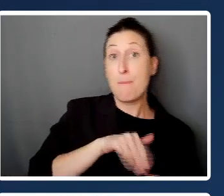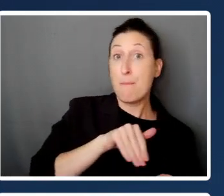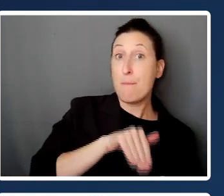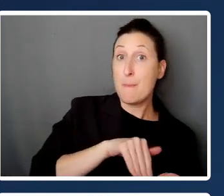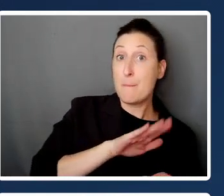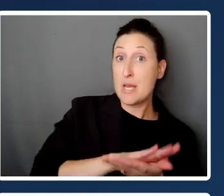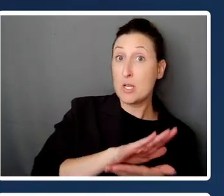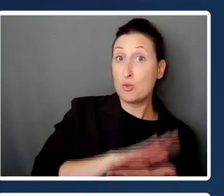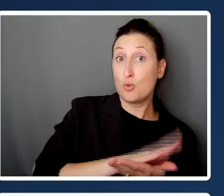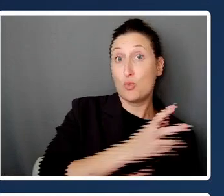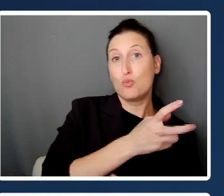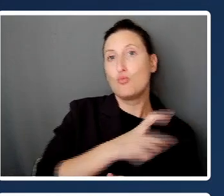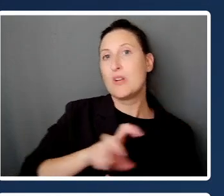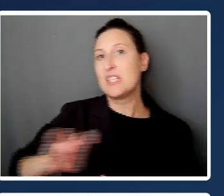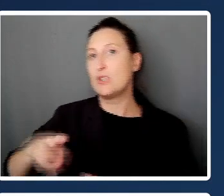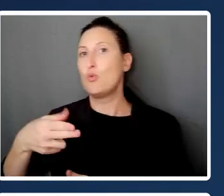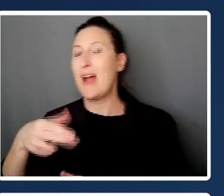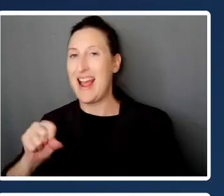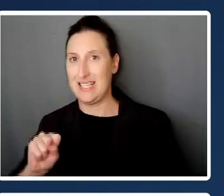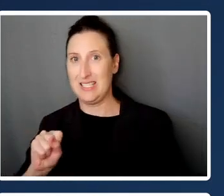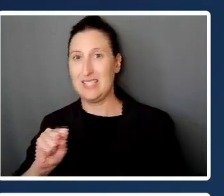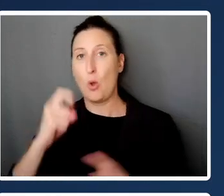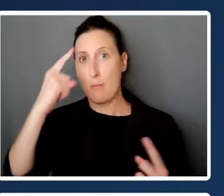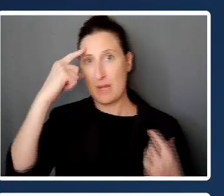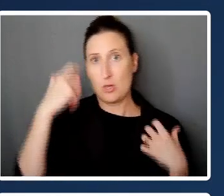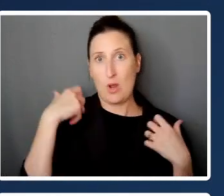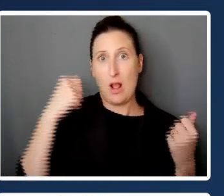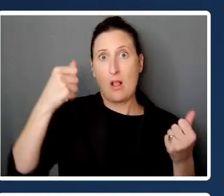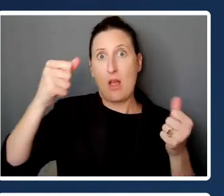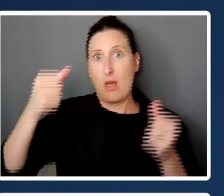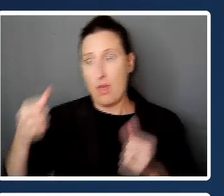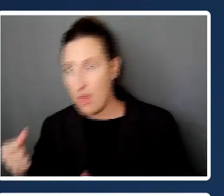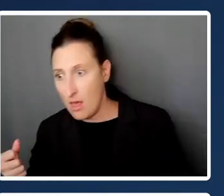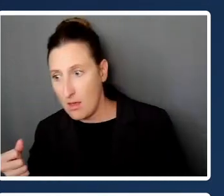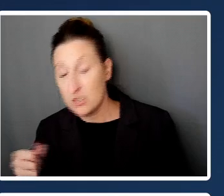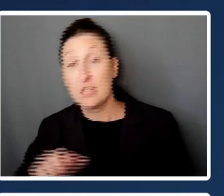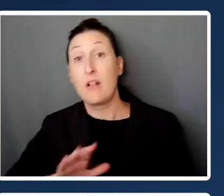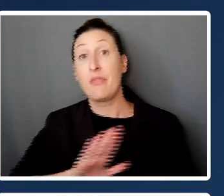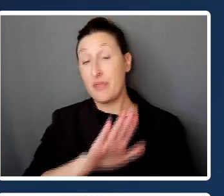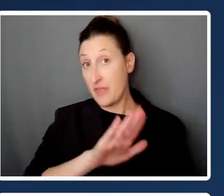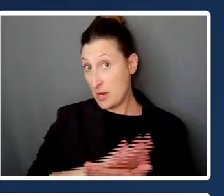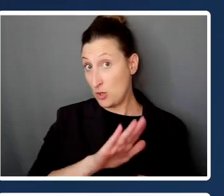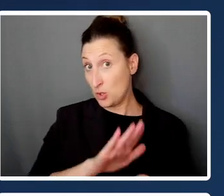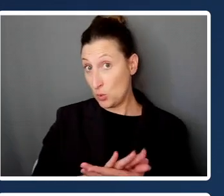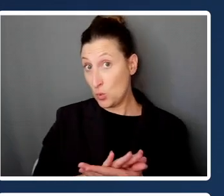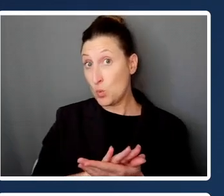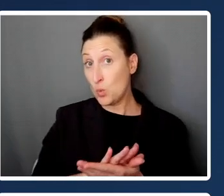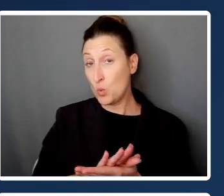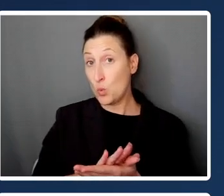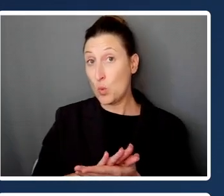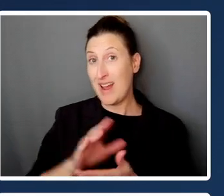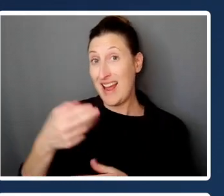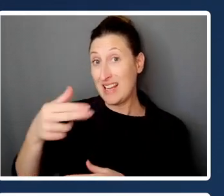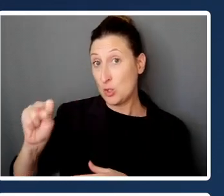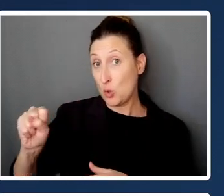since their school -- the high school was very close to the middle school, they got together